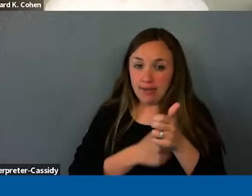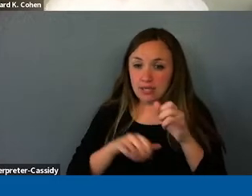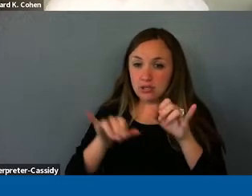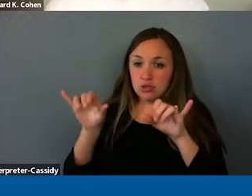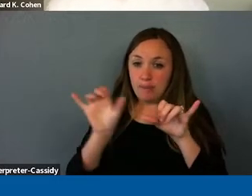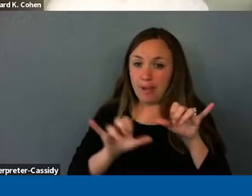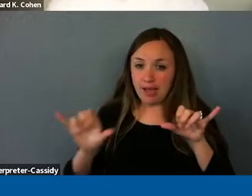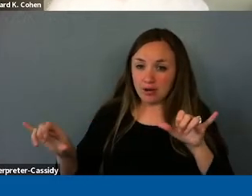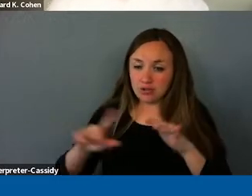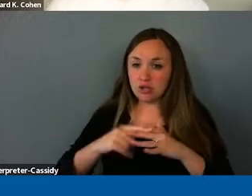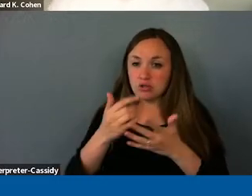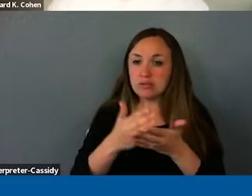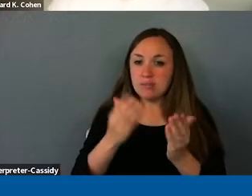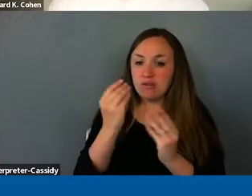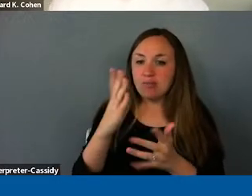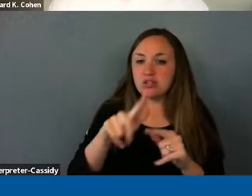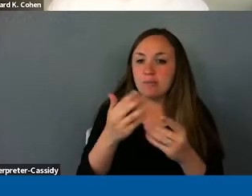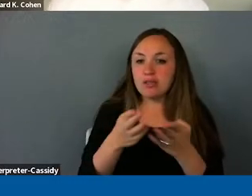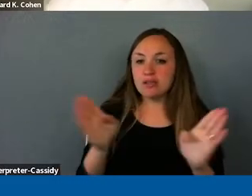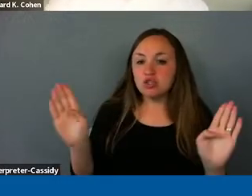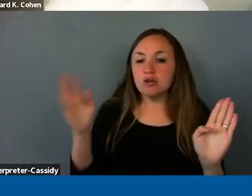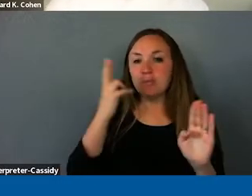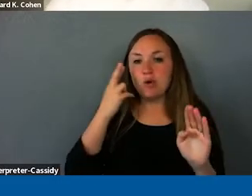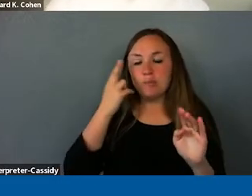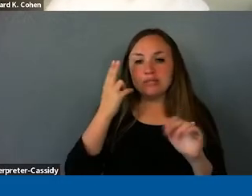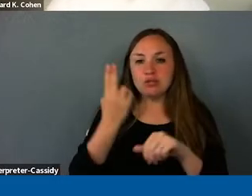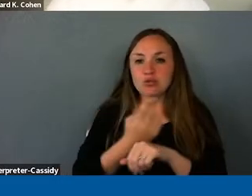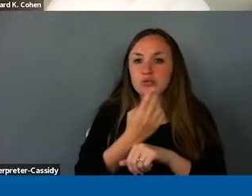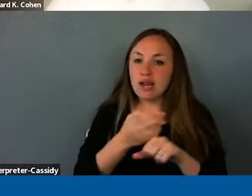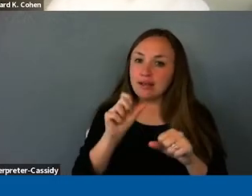about the general purpose and usage, which can include variations on the pattern.